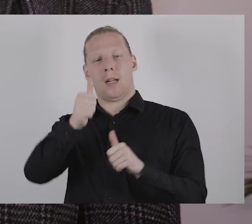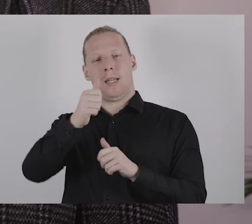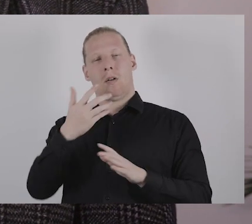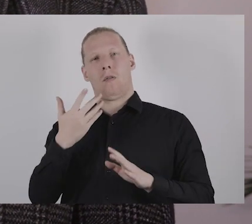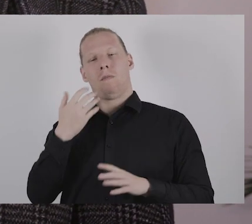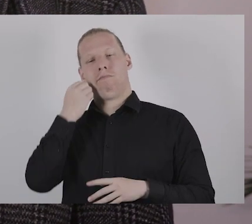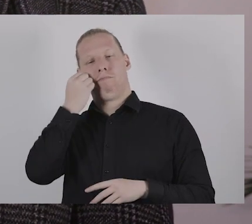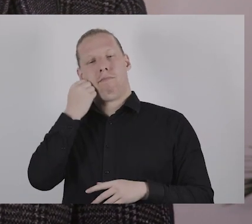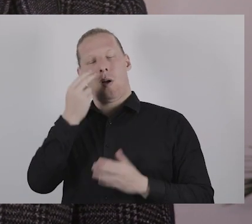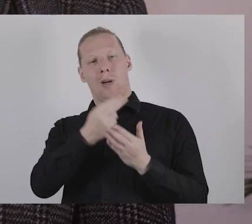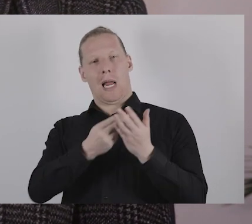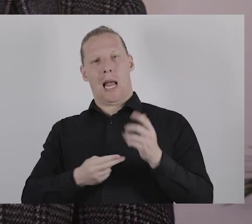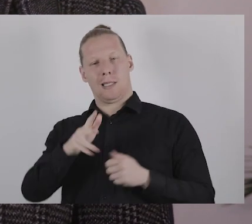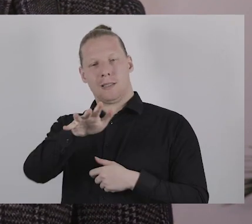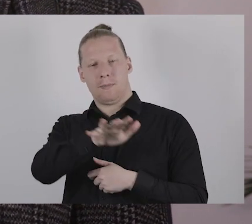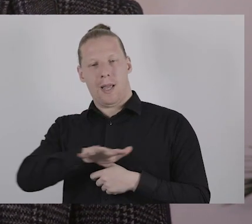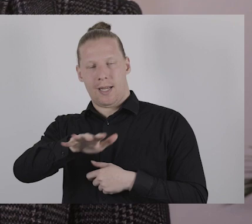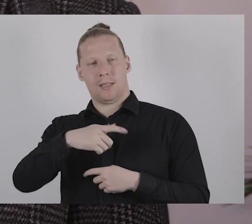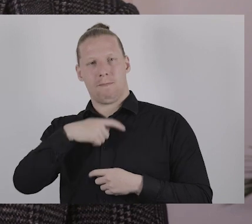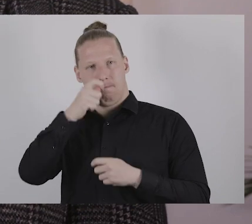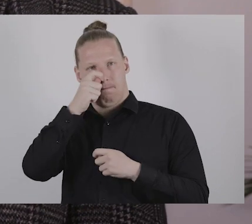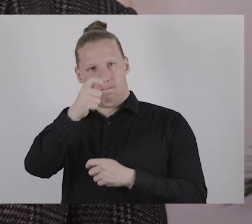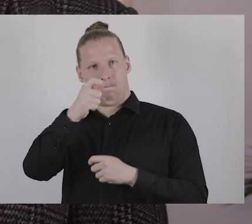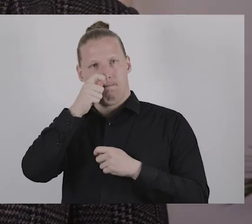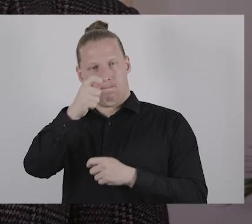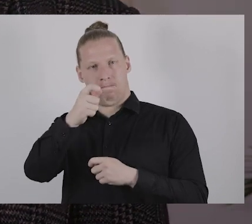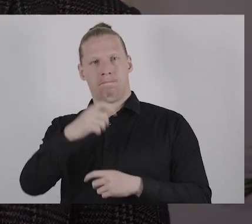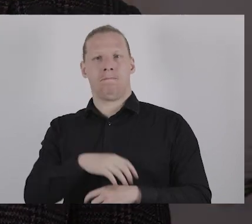Greetings to you all.